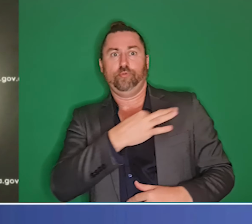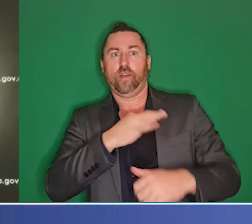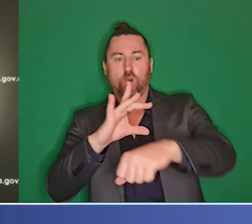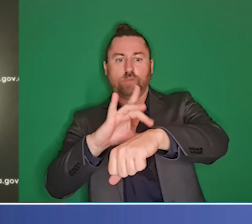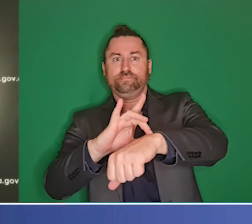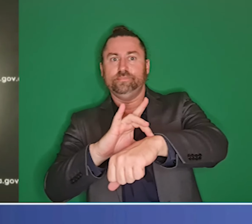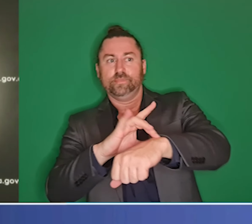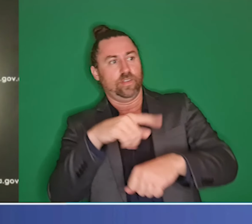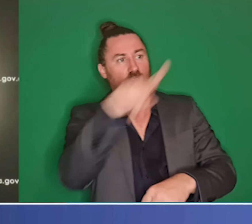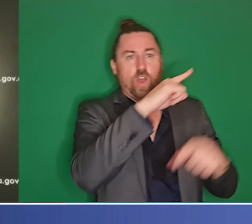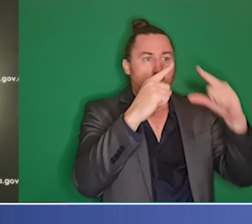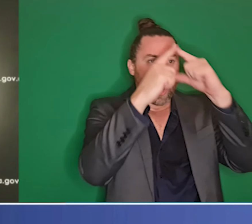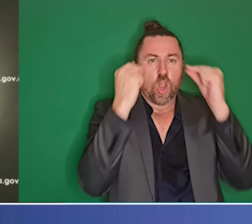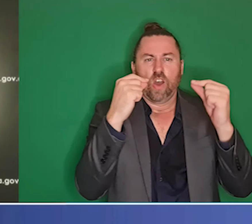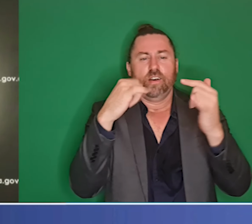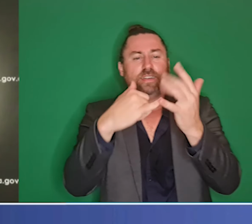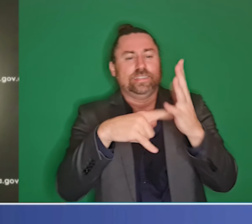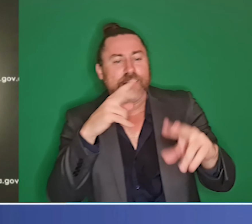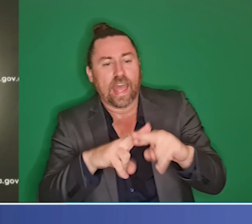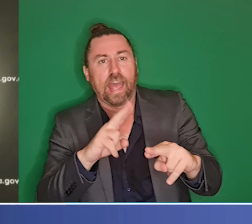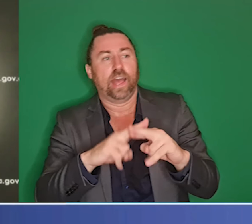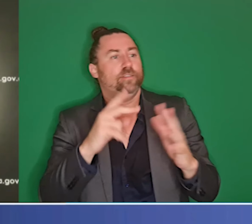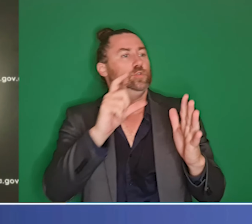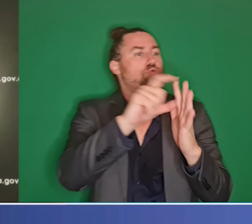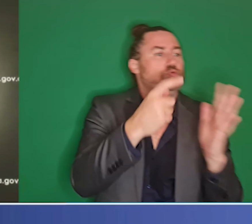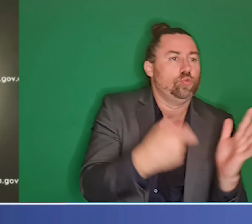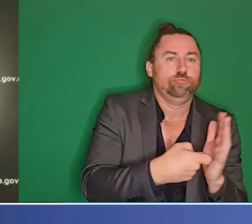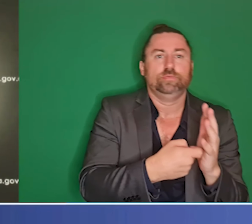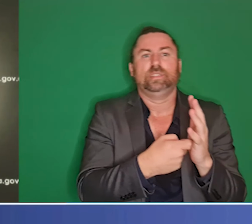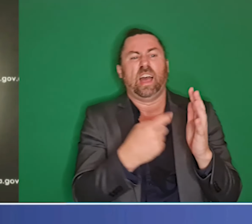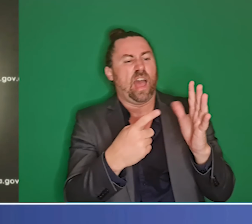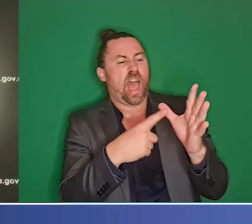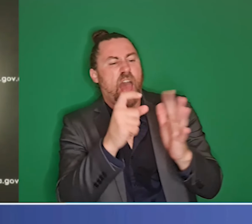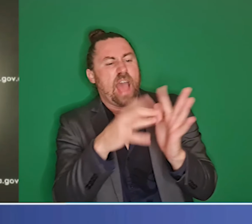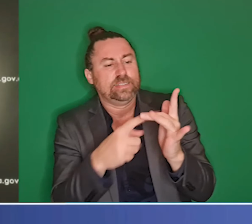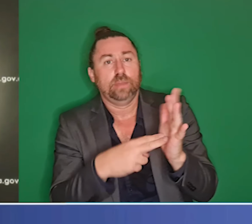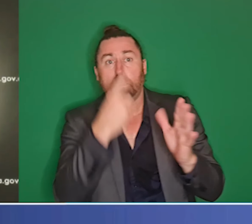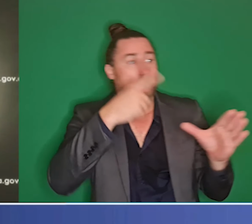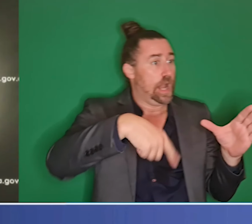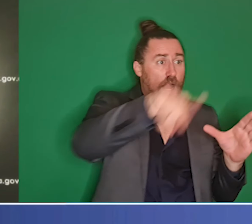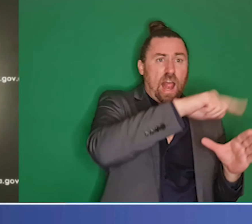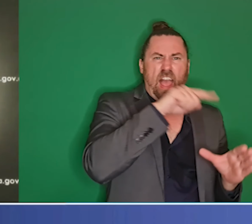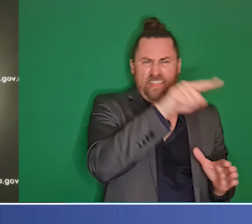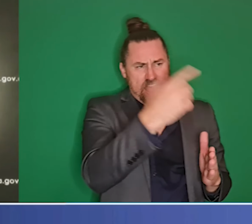and the nurses, doctors, support staff in private hospitals, clinical experts,